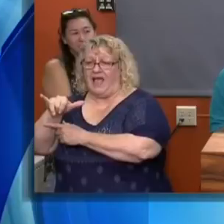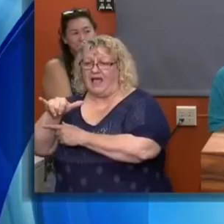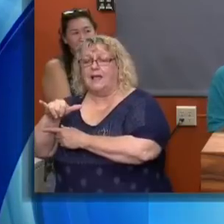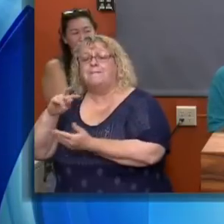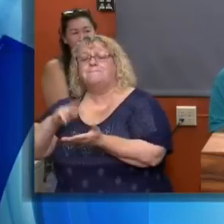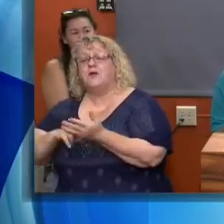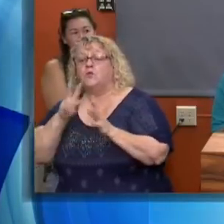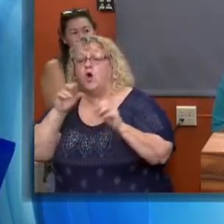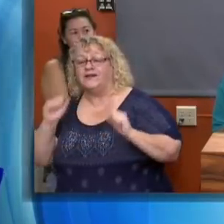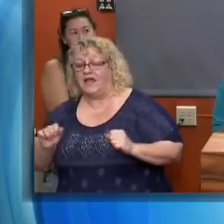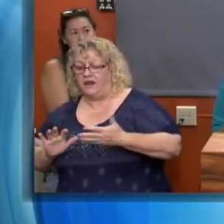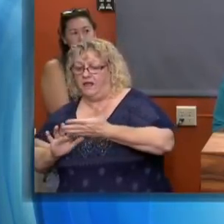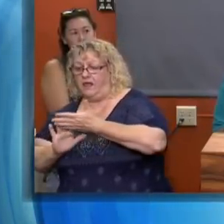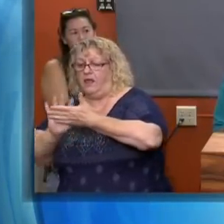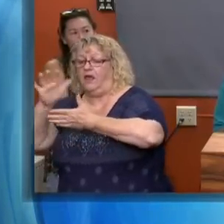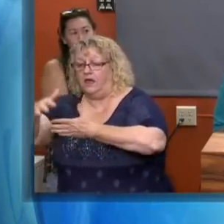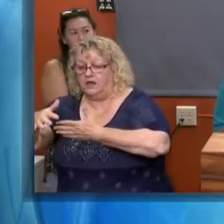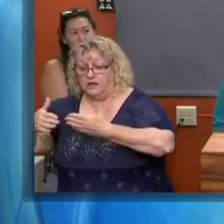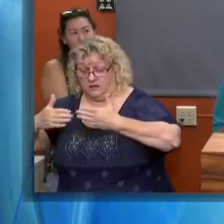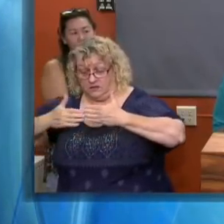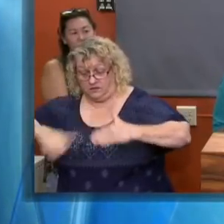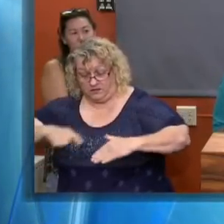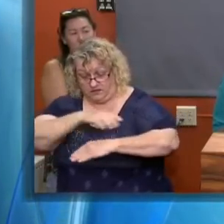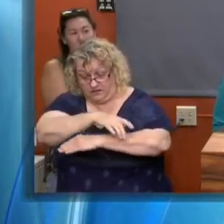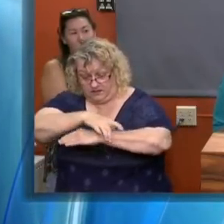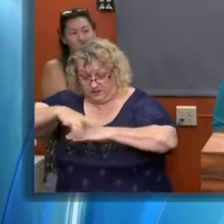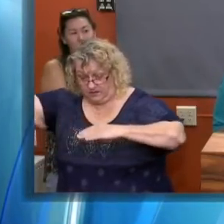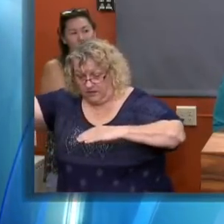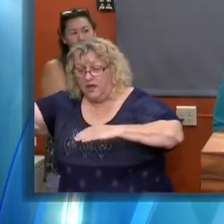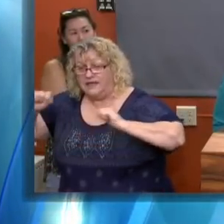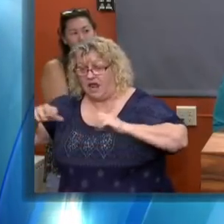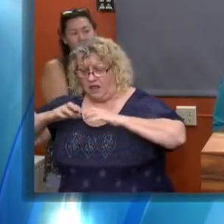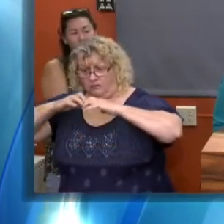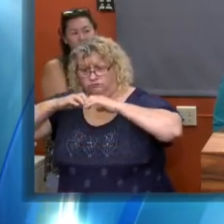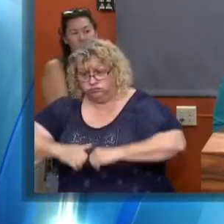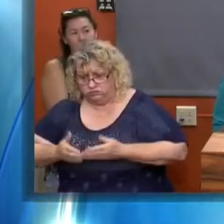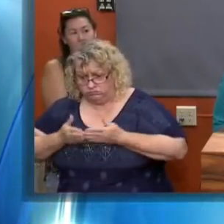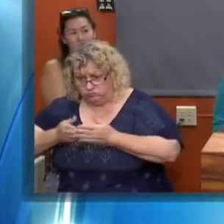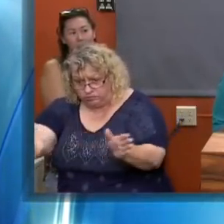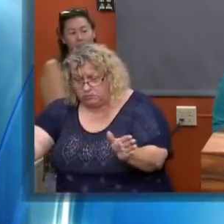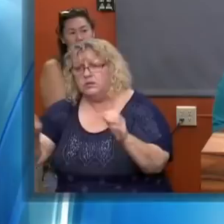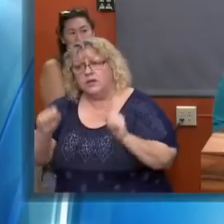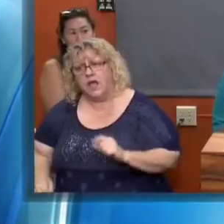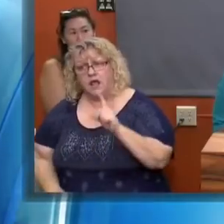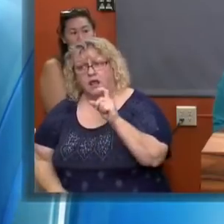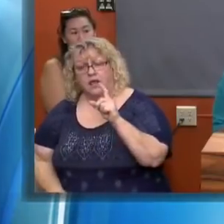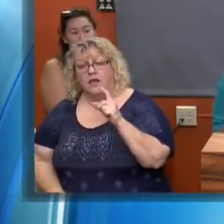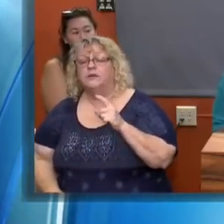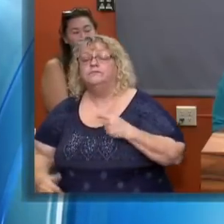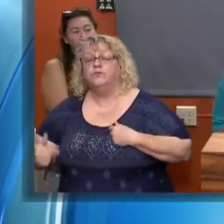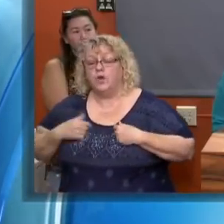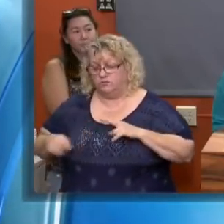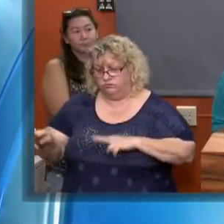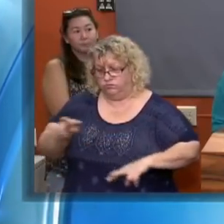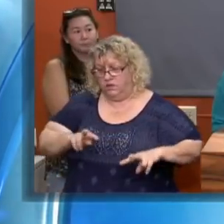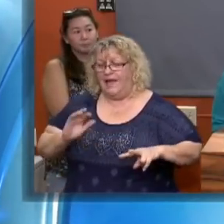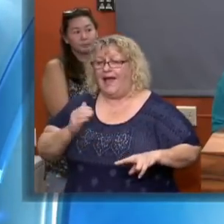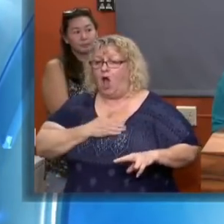FOARNTION SPILLOVER. THIS IS AN EARTHED DAM. WAS THERE ANY POSSIBILITY, IS THERE A POSSIBILITY THAT THIS